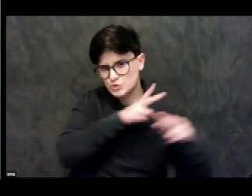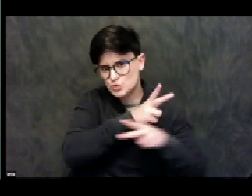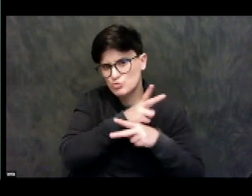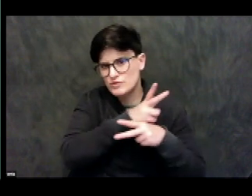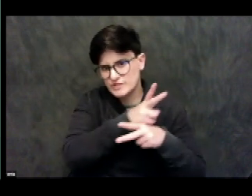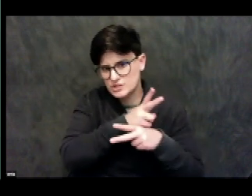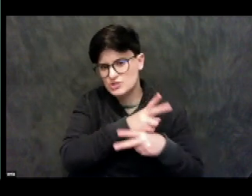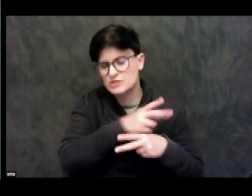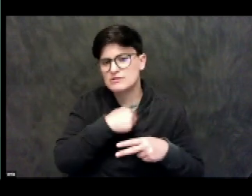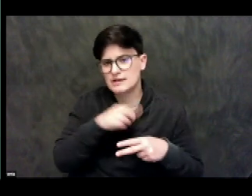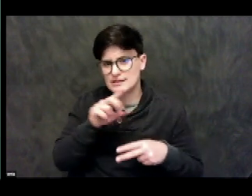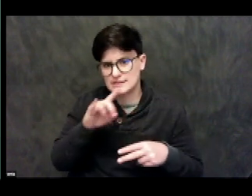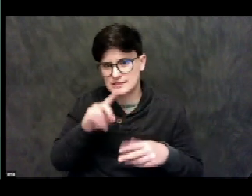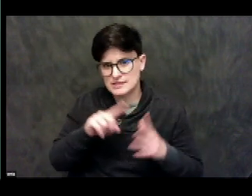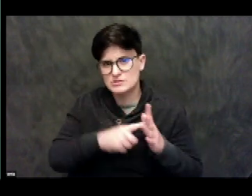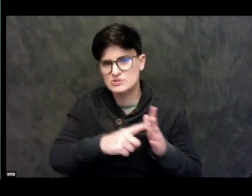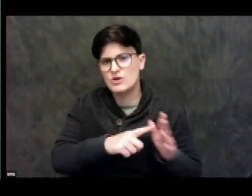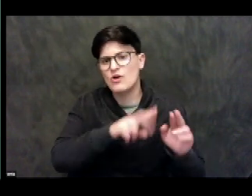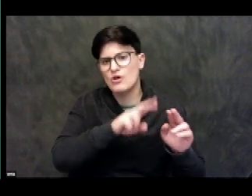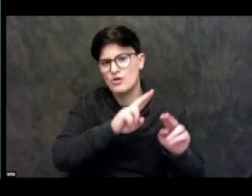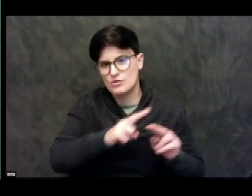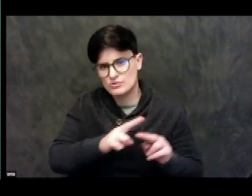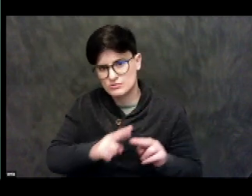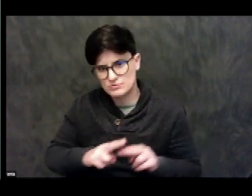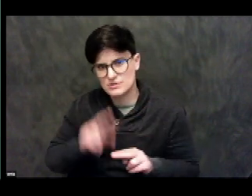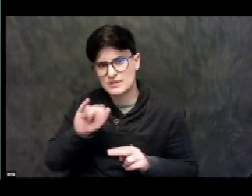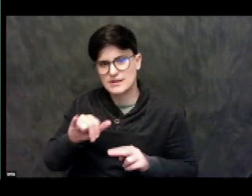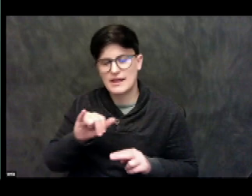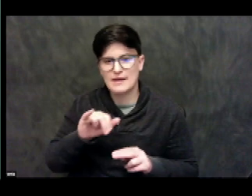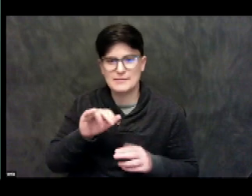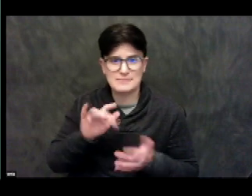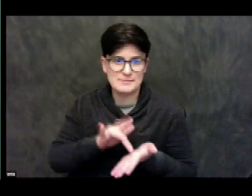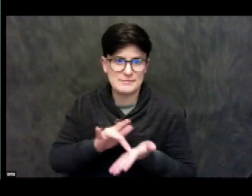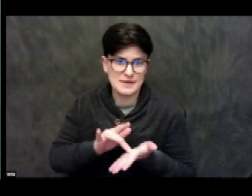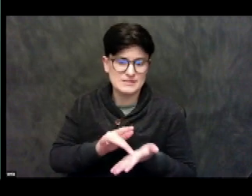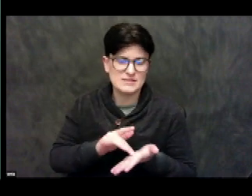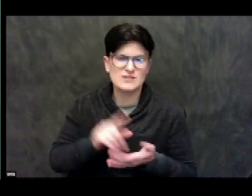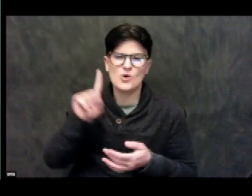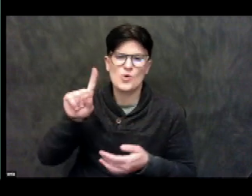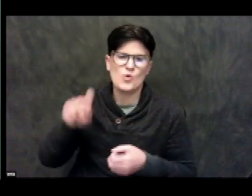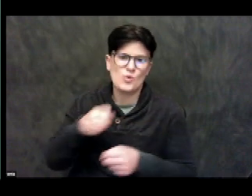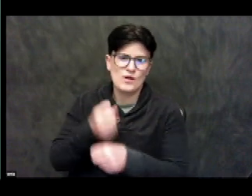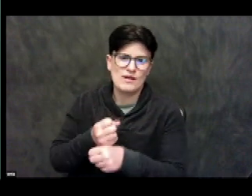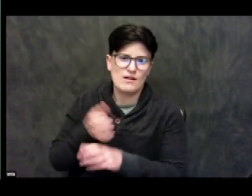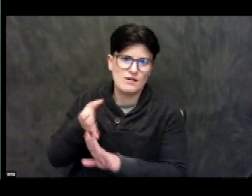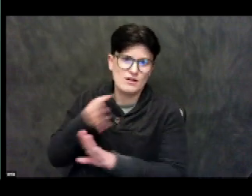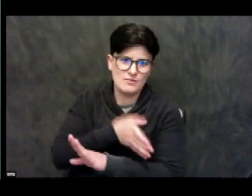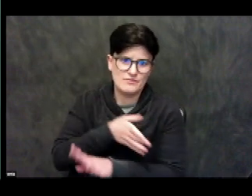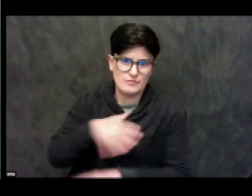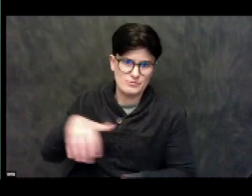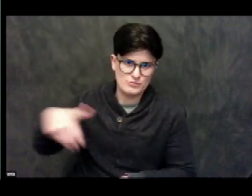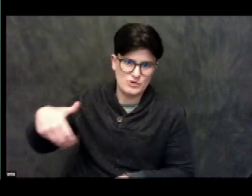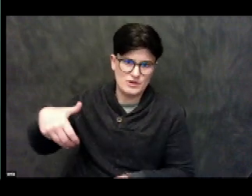Probably about a year before wanting to get pregnant because I wanted to have that medication